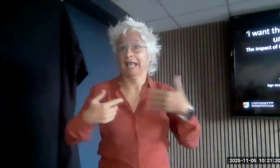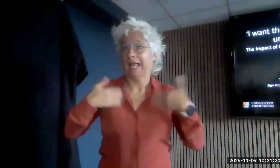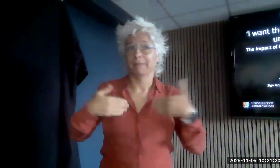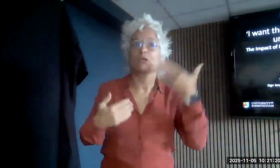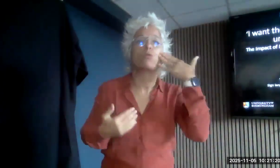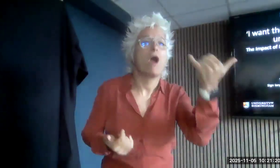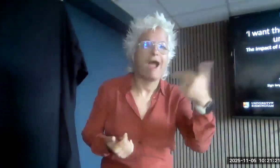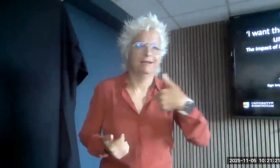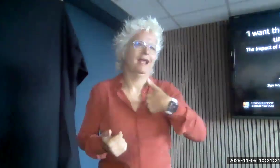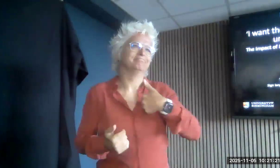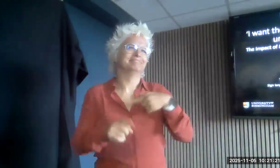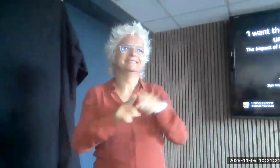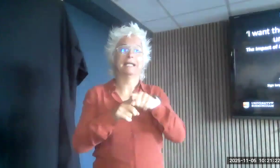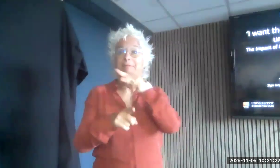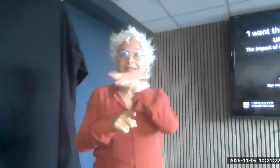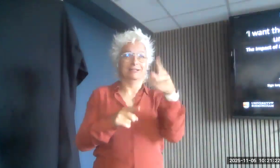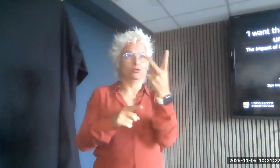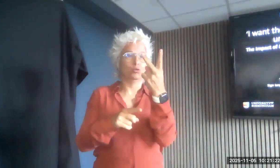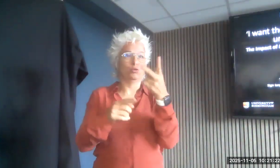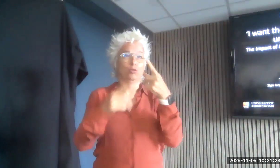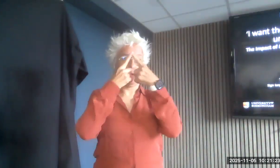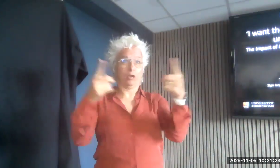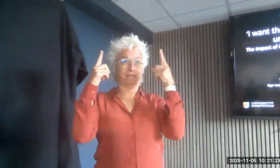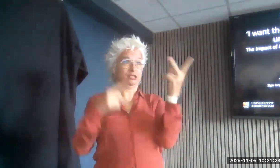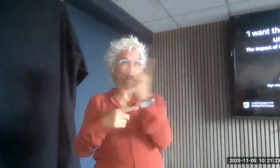for running this session I'm so pleased to be here.